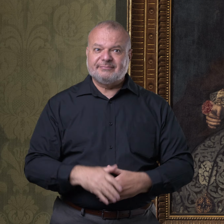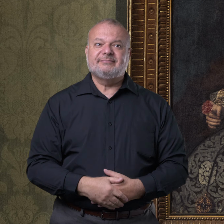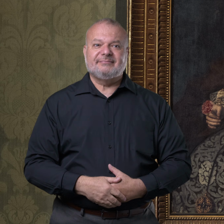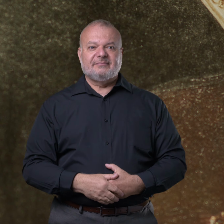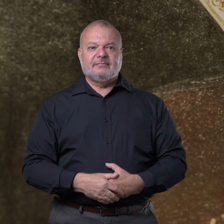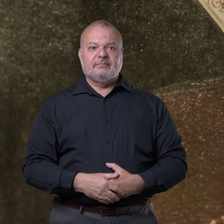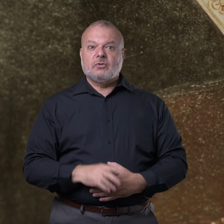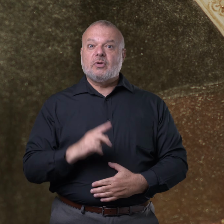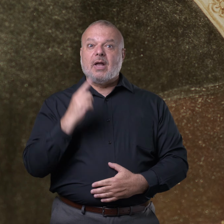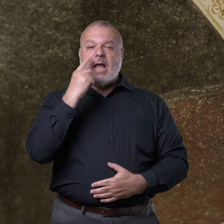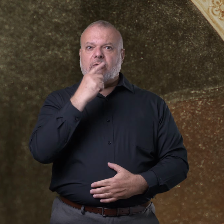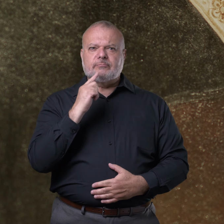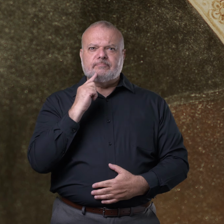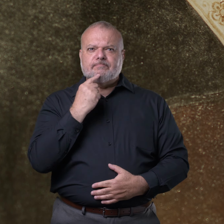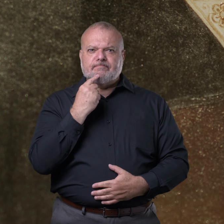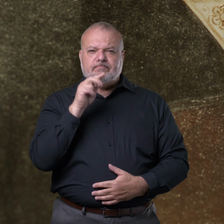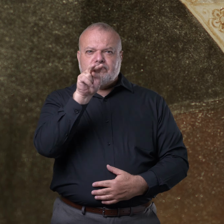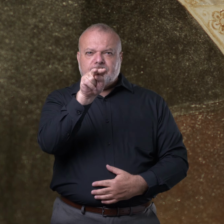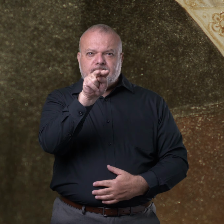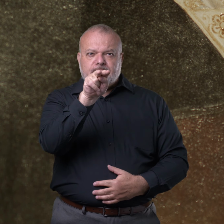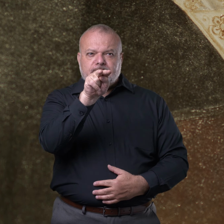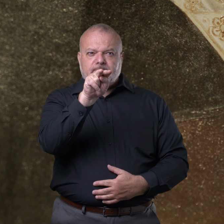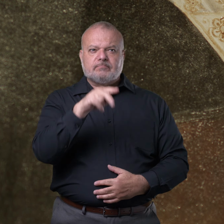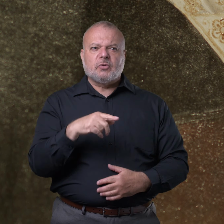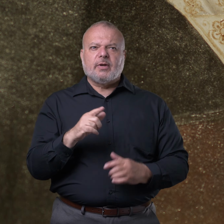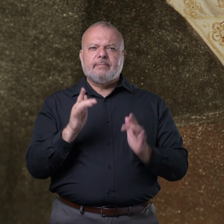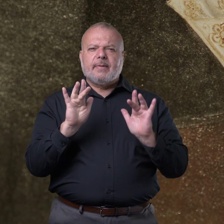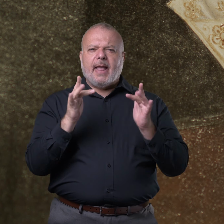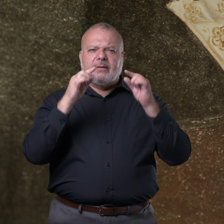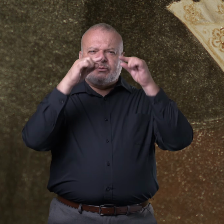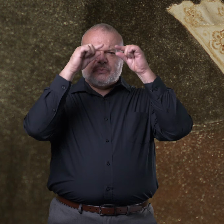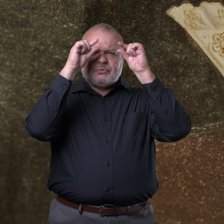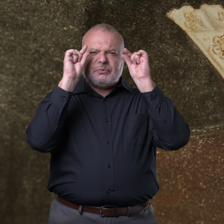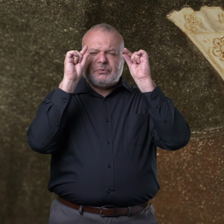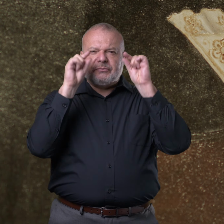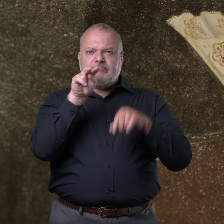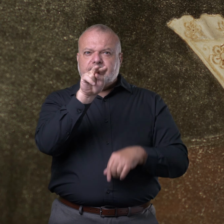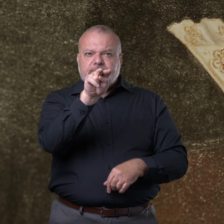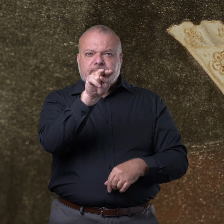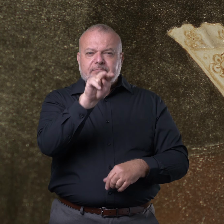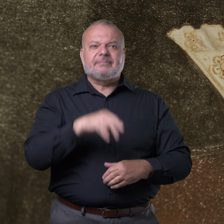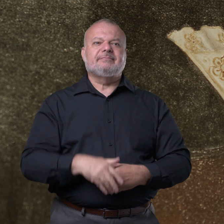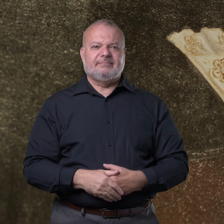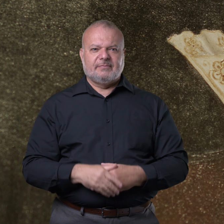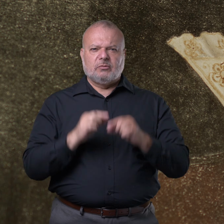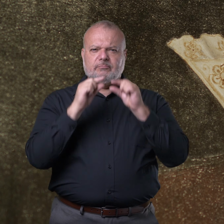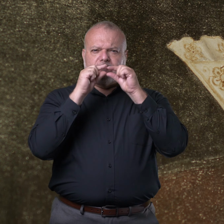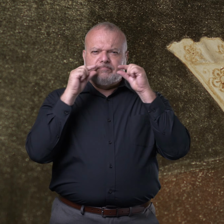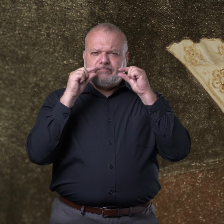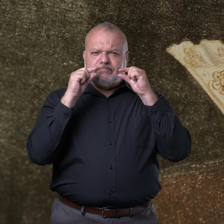Her dark eyes appear directly at us under scant eyebrows.